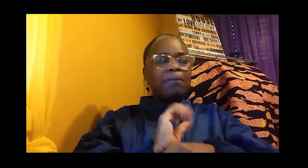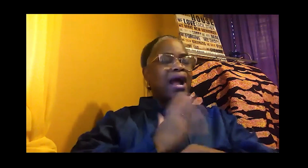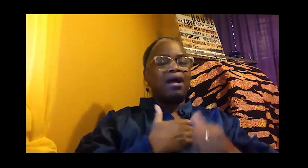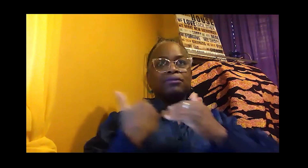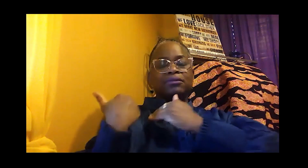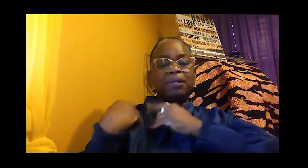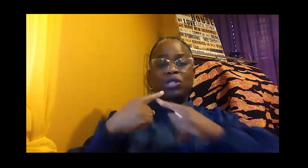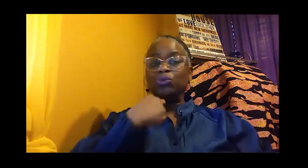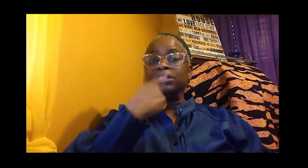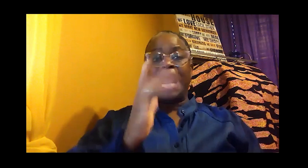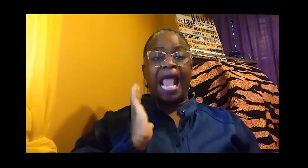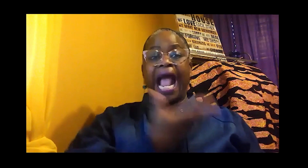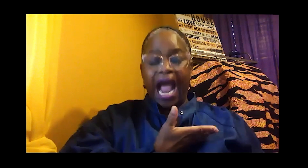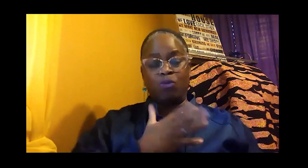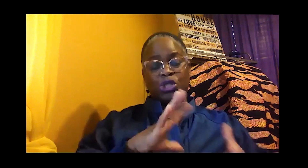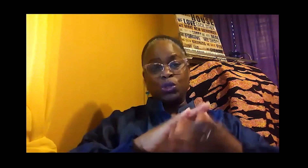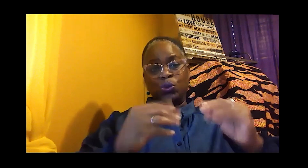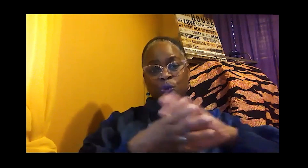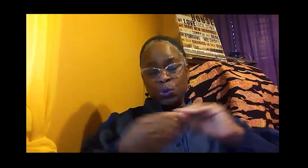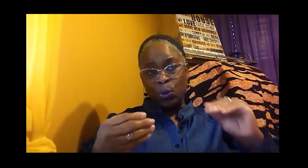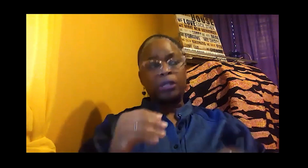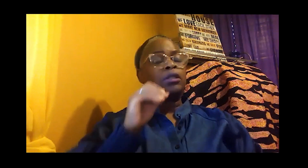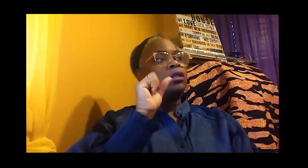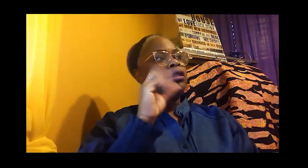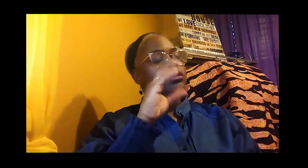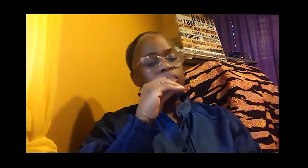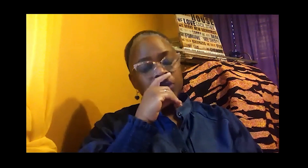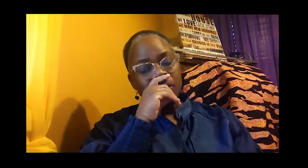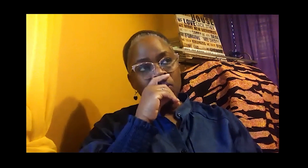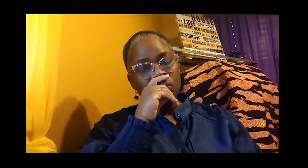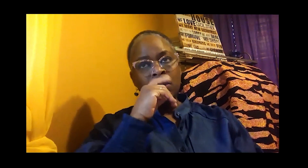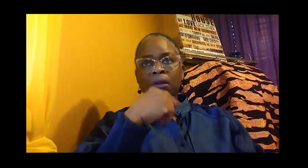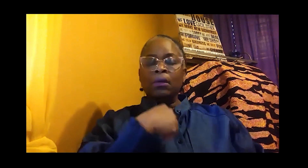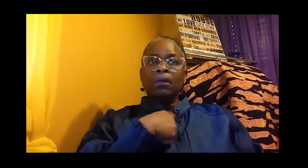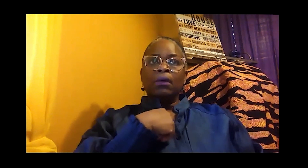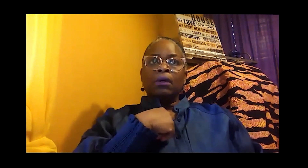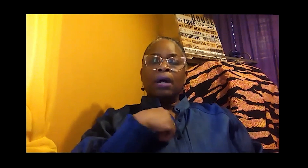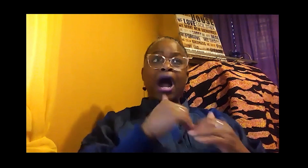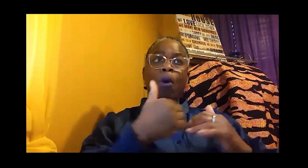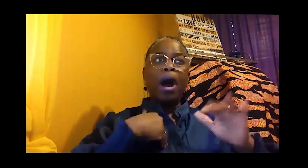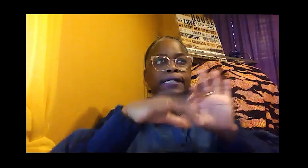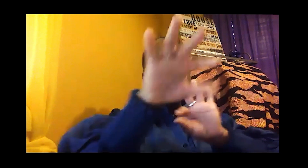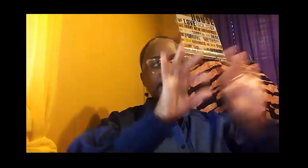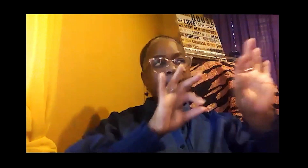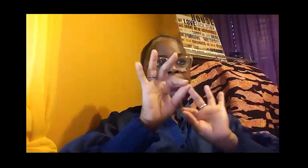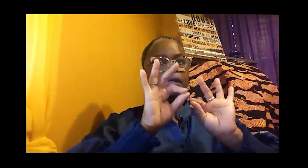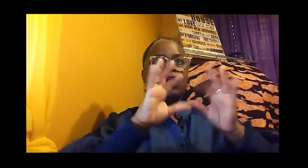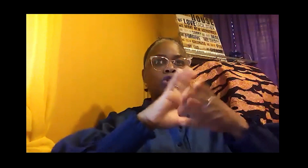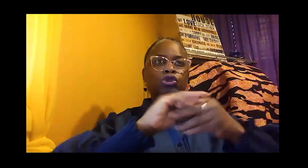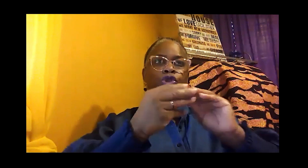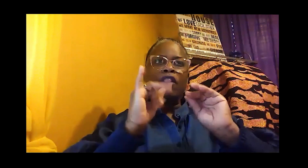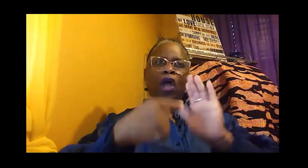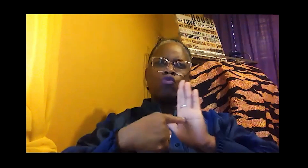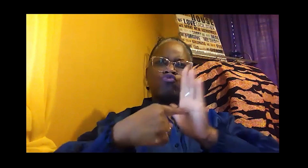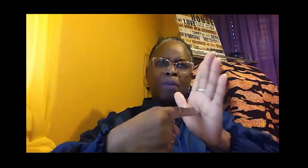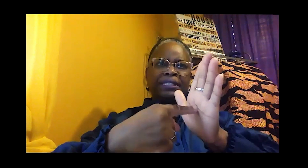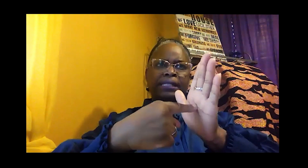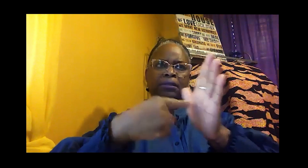narratives? It is our responsibility to tell our story. Exactly how stories are selected